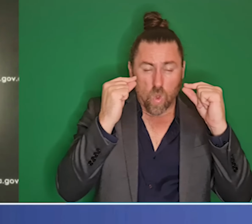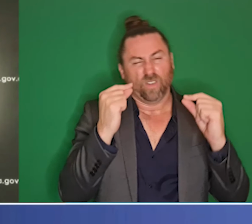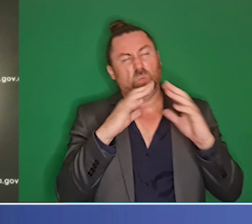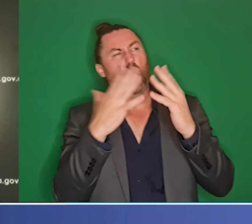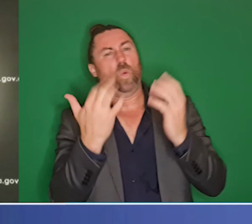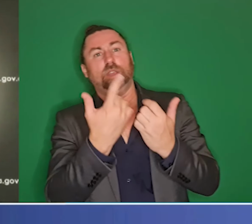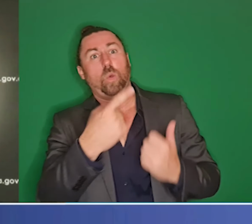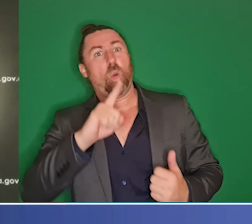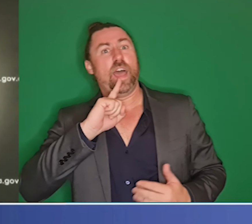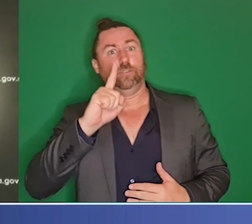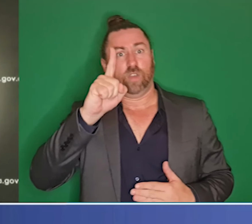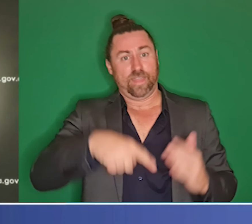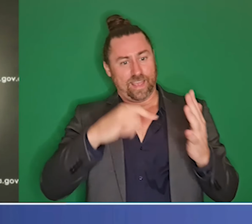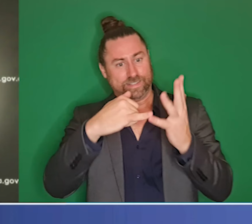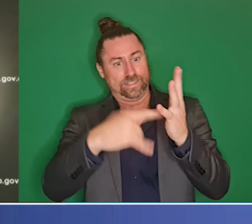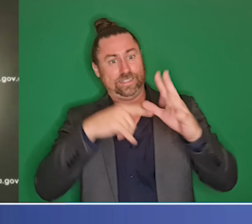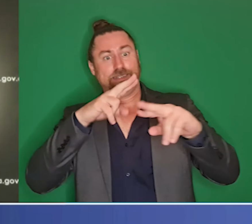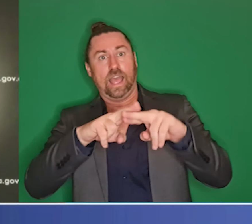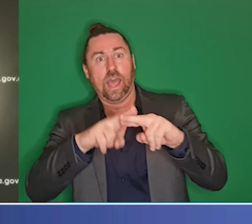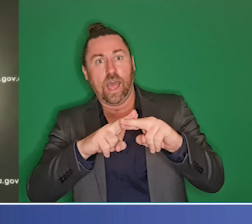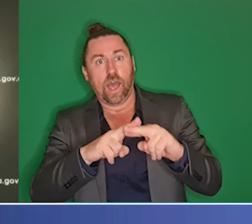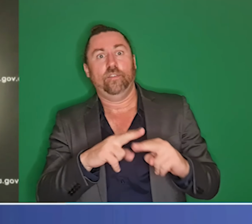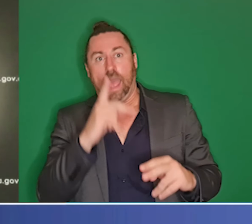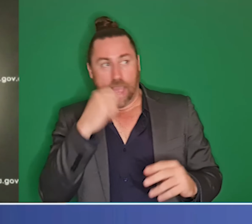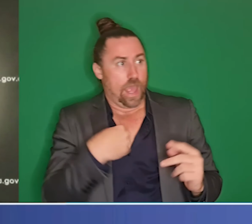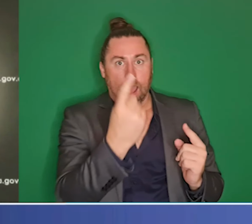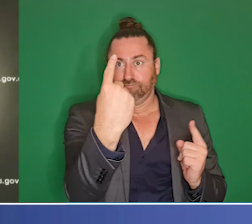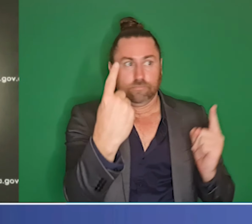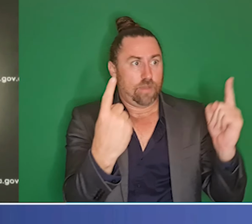made available to Omicron affected areas around the country.